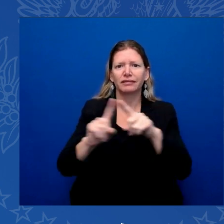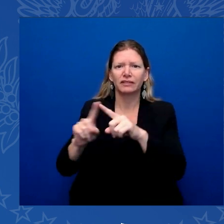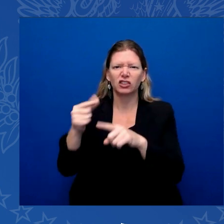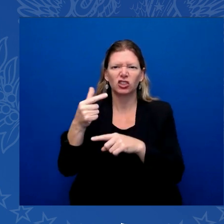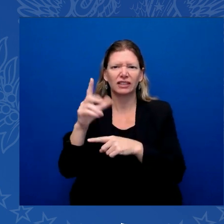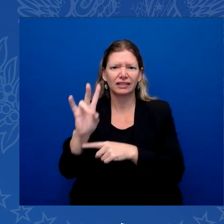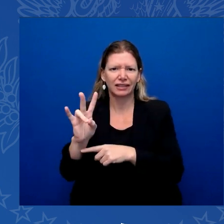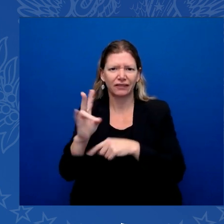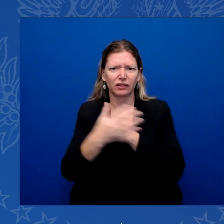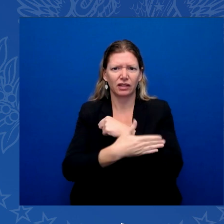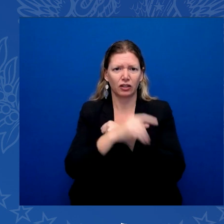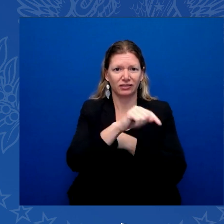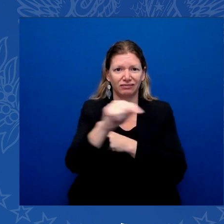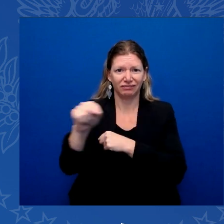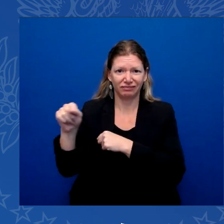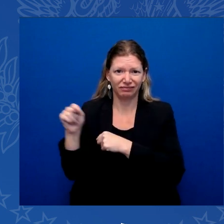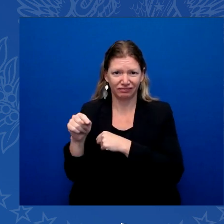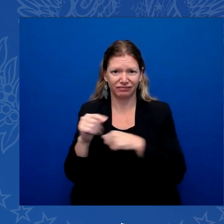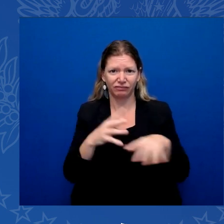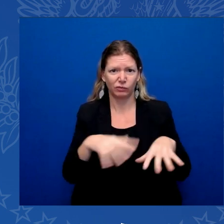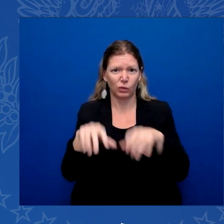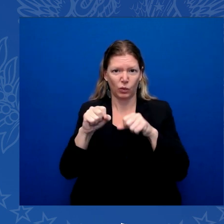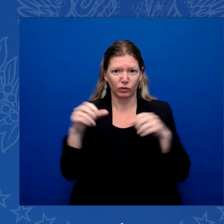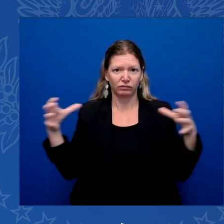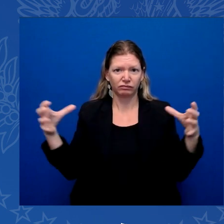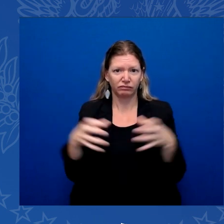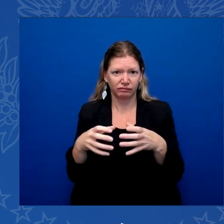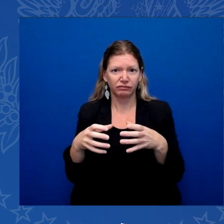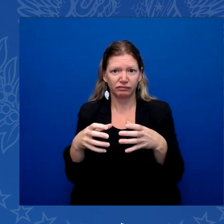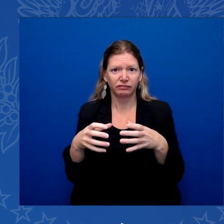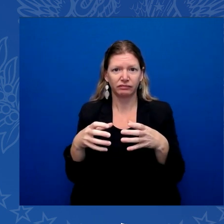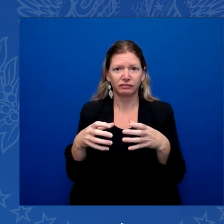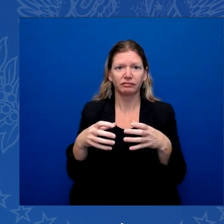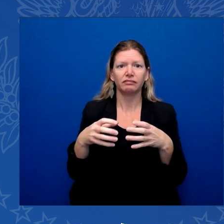Japan is delivering various transport infrastructure development projects,